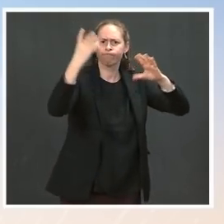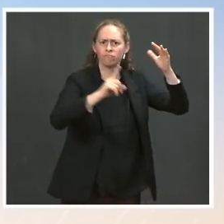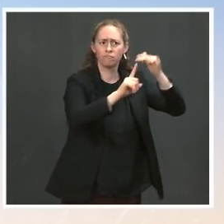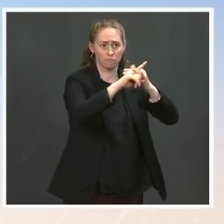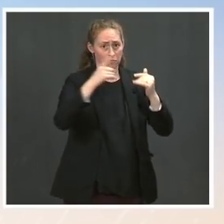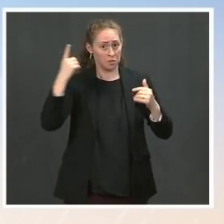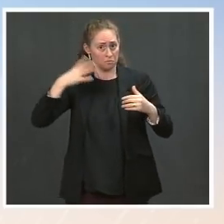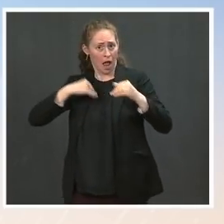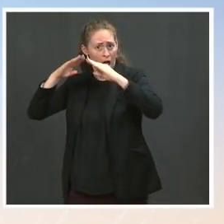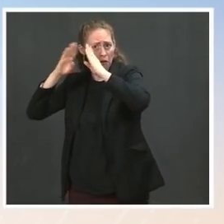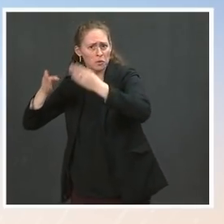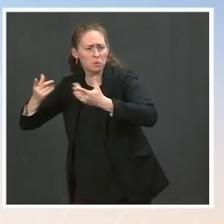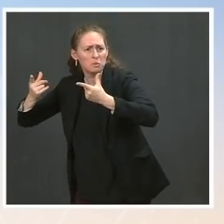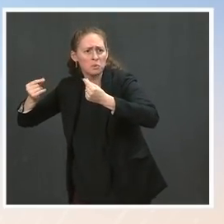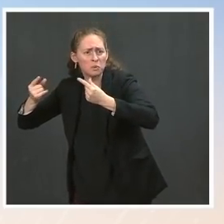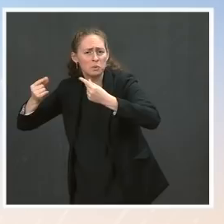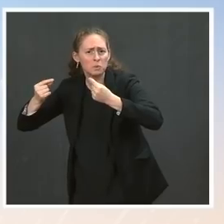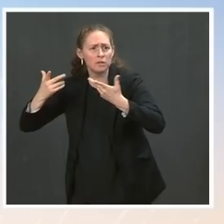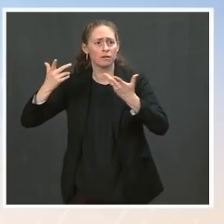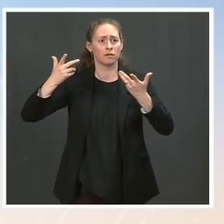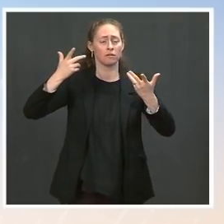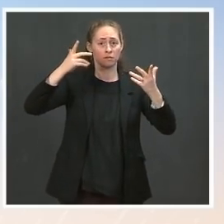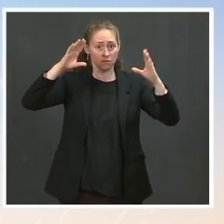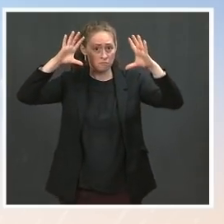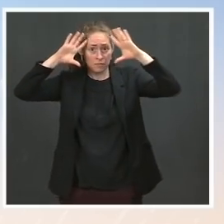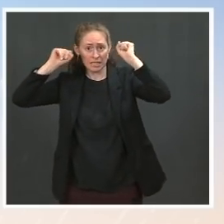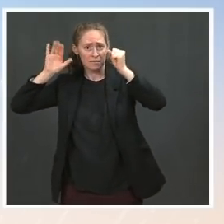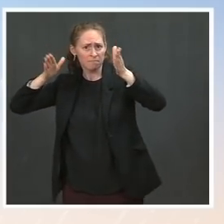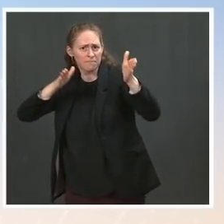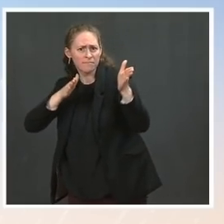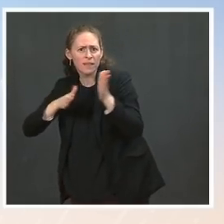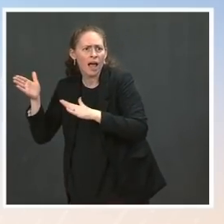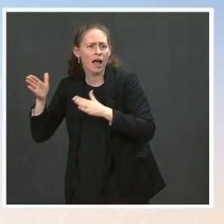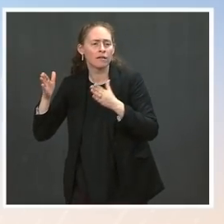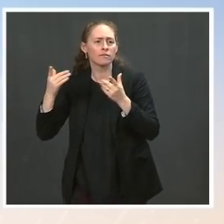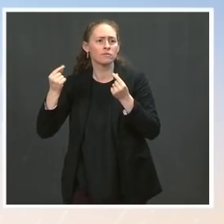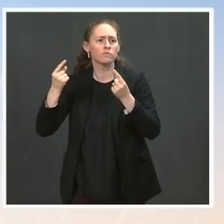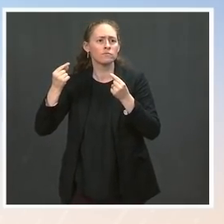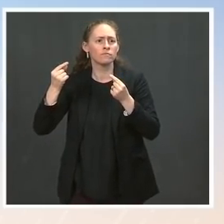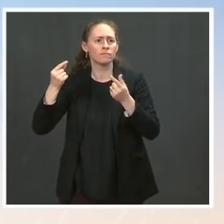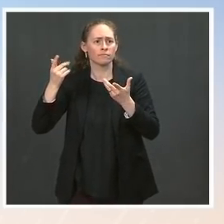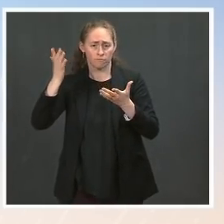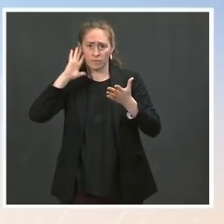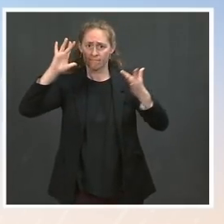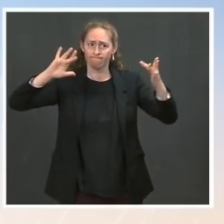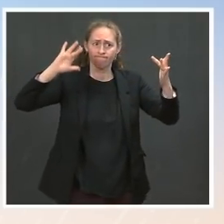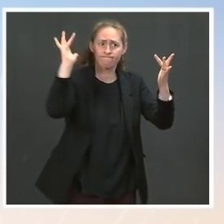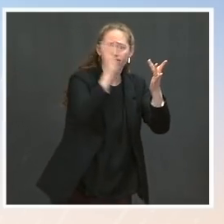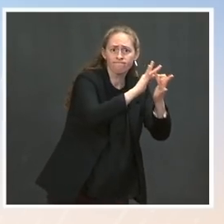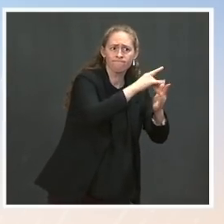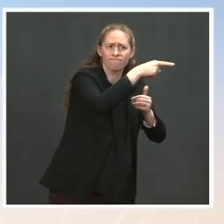to reach out through intermediaries or any other way to Tehran and make clear that the U.S. wasn't involved in these attacks -- or in the attack?